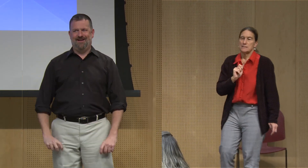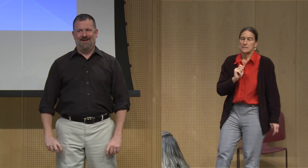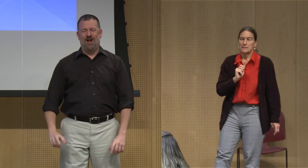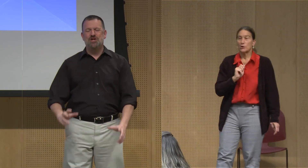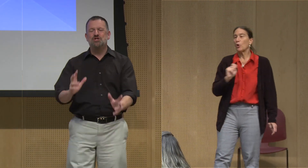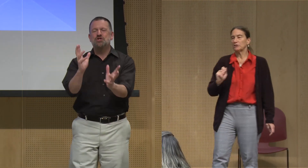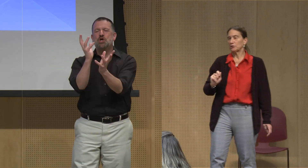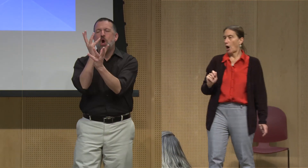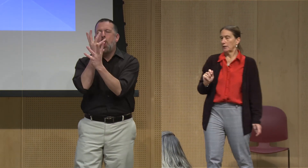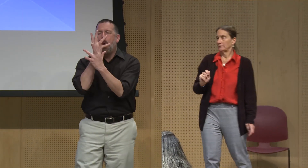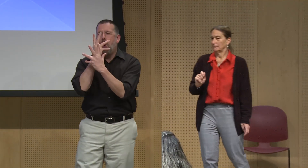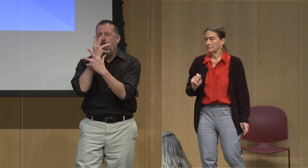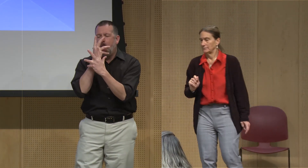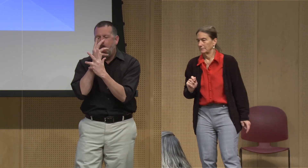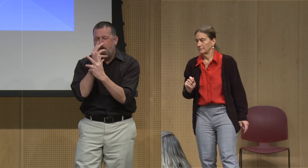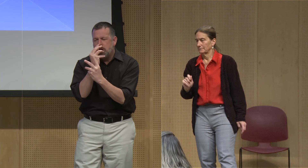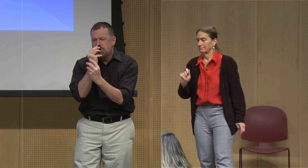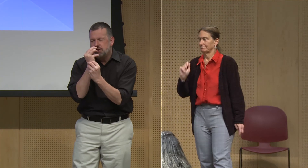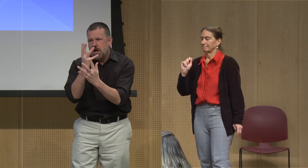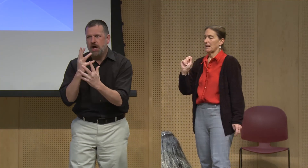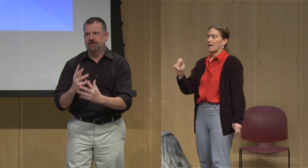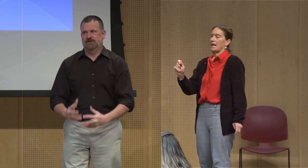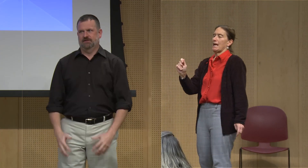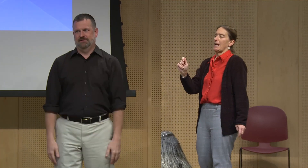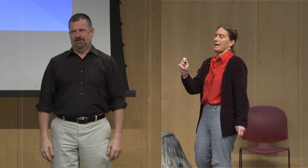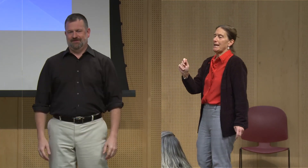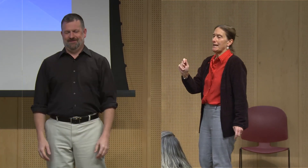IT'S A GORGEOUS CAR.